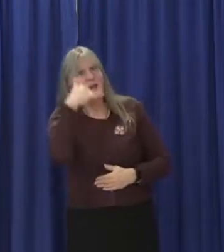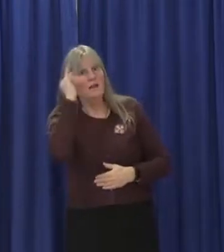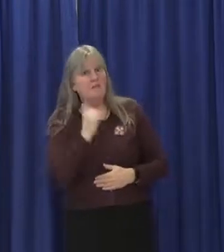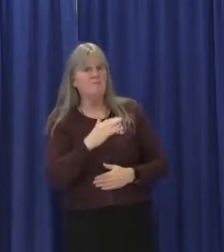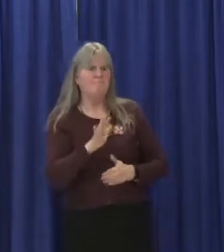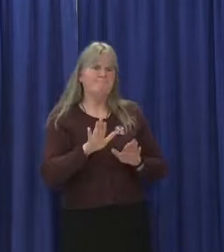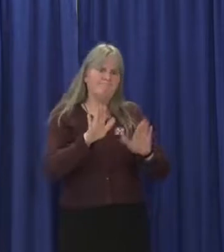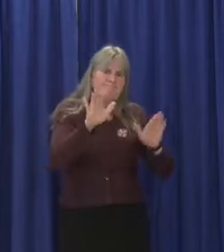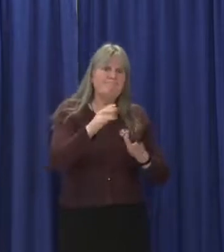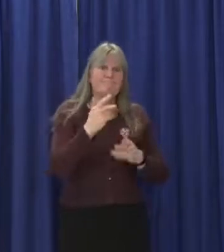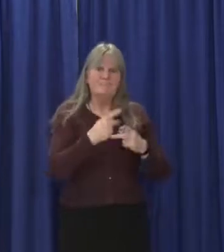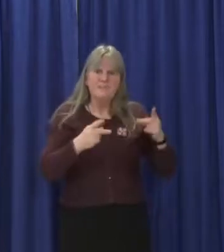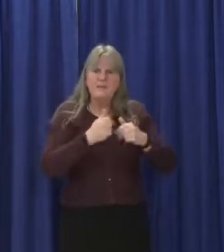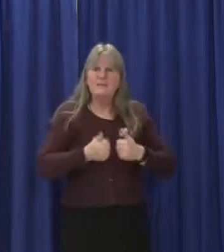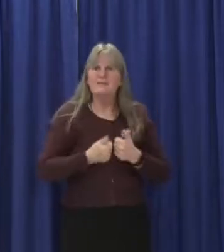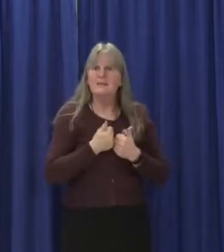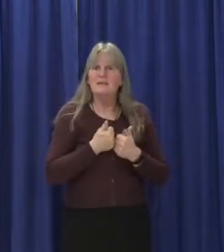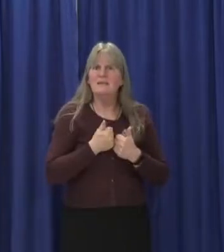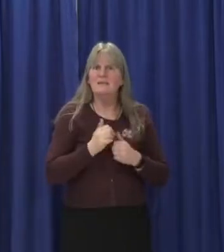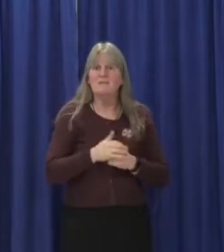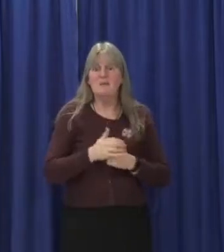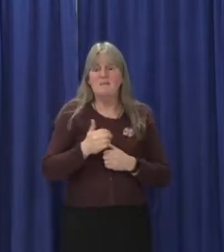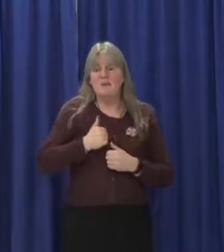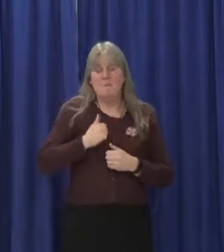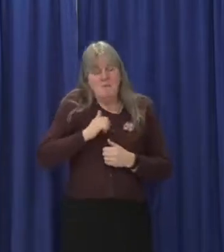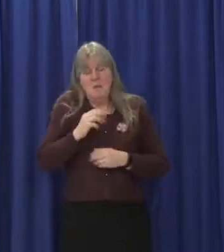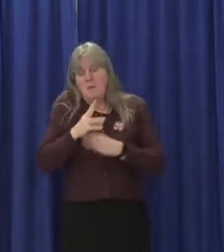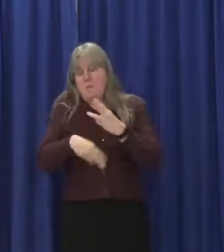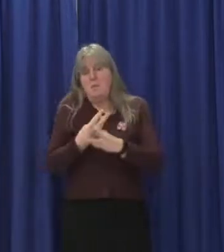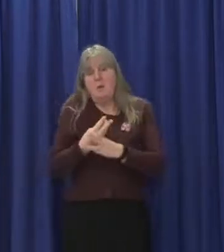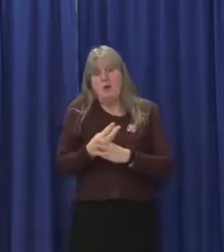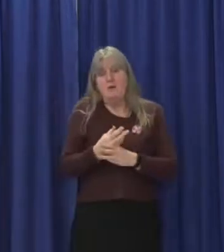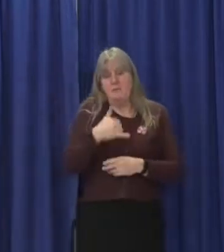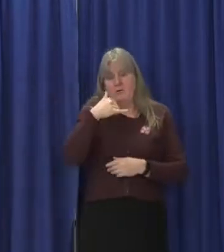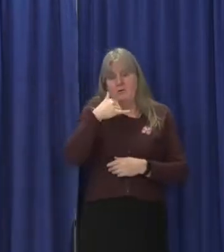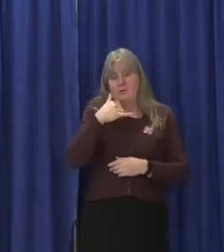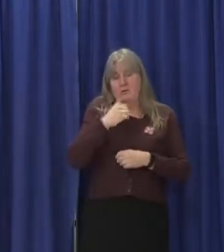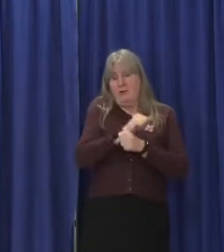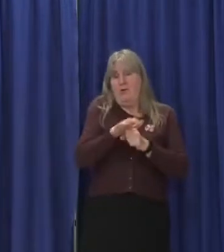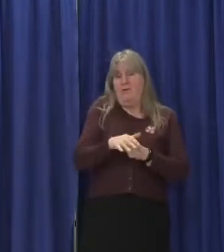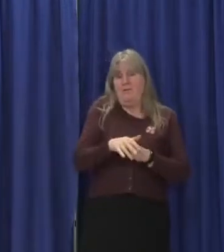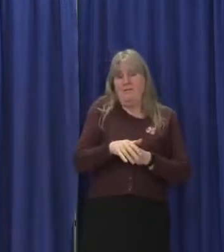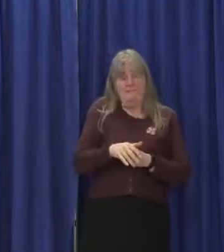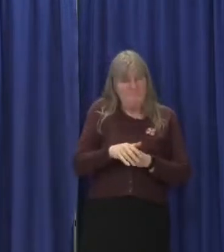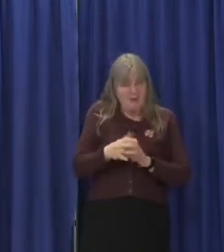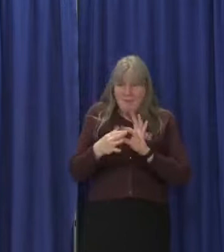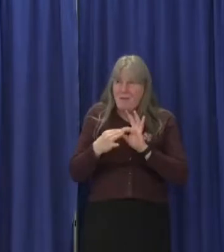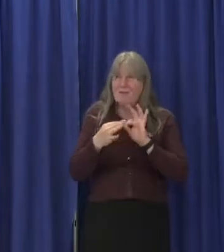Canada, maybe even the world when it came to COVID. I hear that all the time. Now, I'm not saying everything